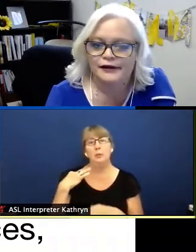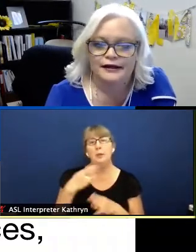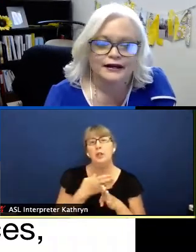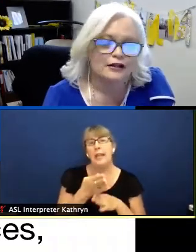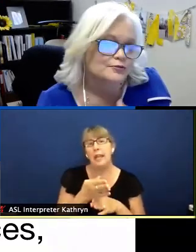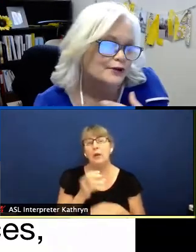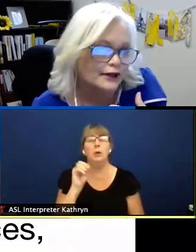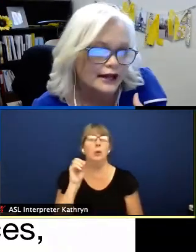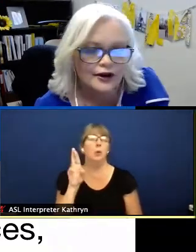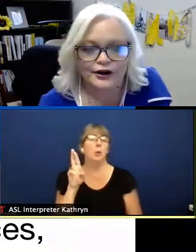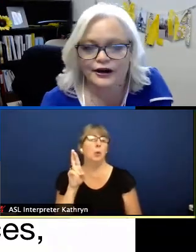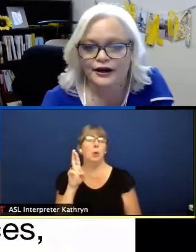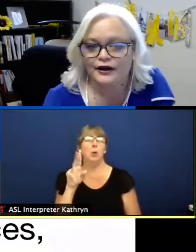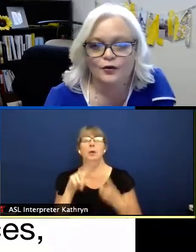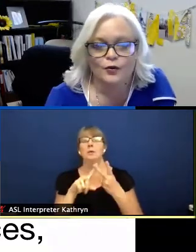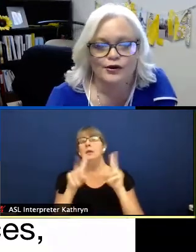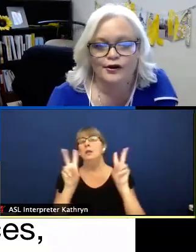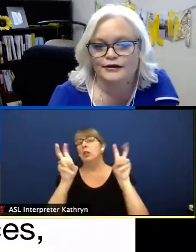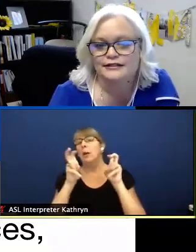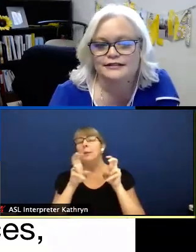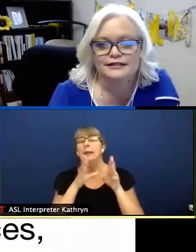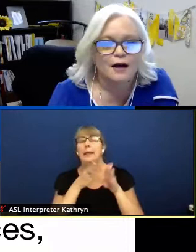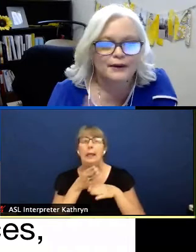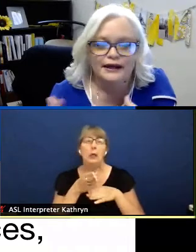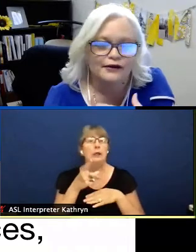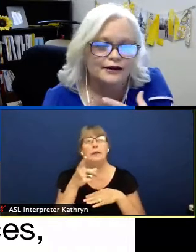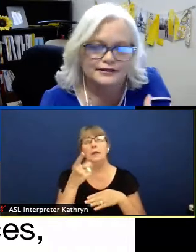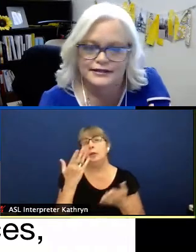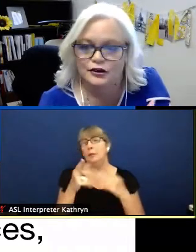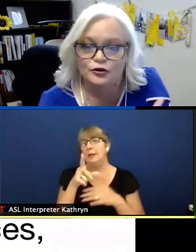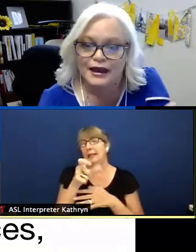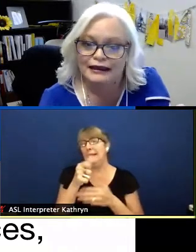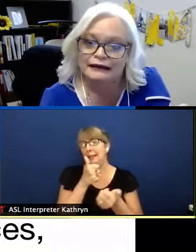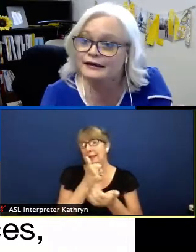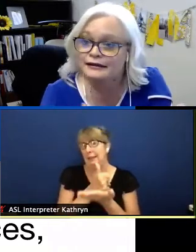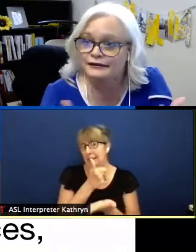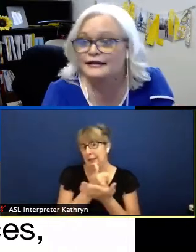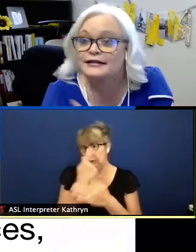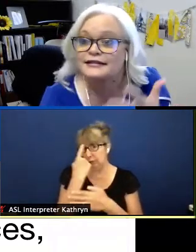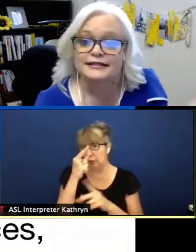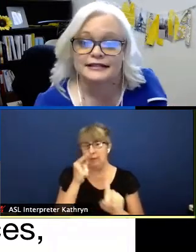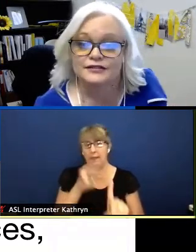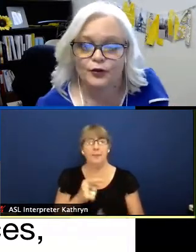an eligibility area or topic areas that you may need assistance for.